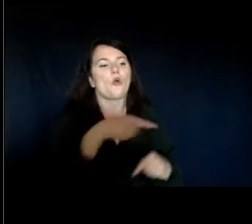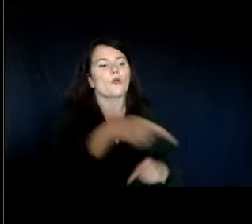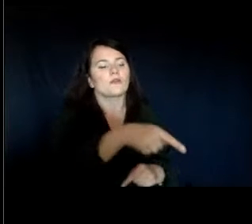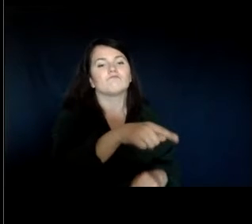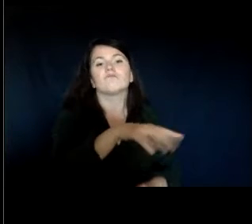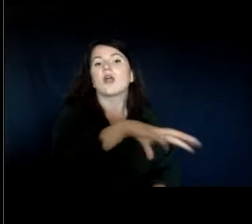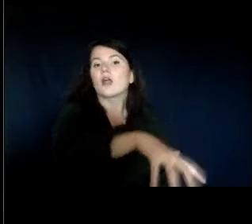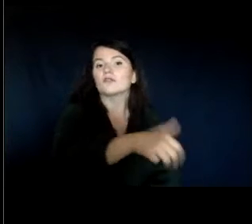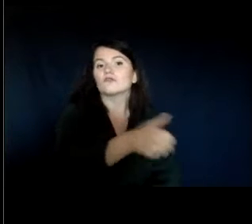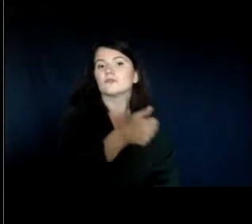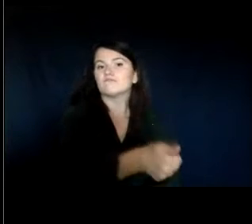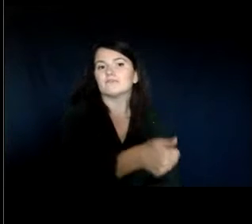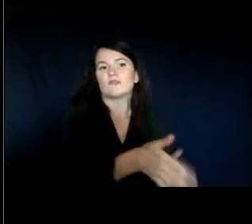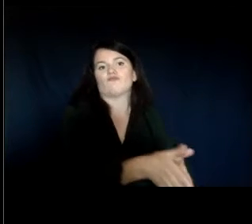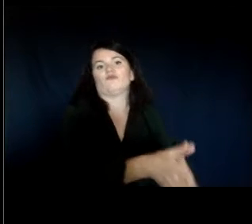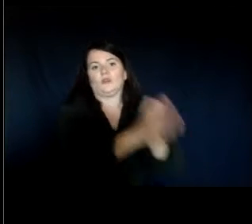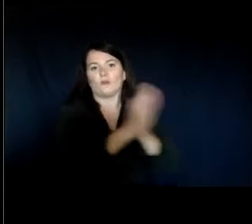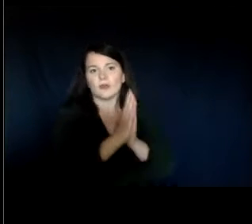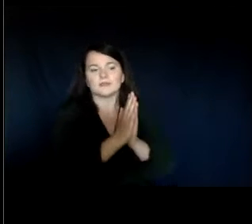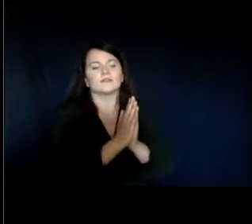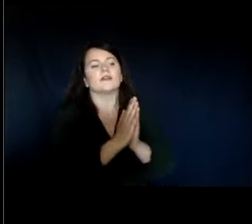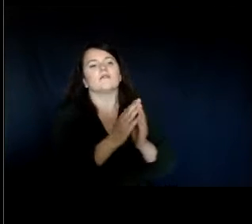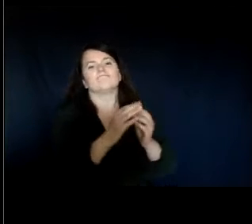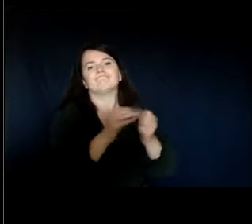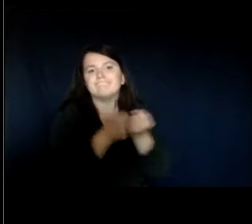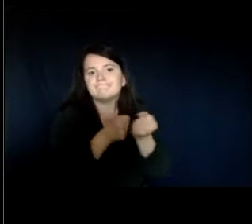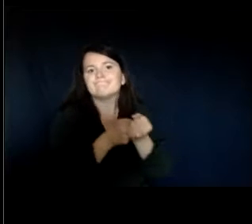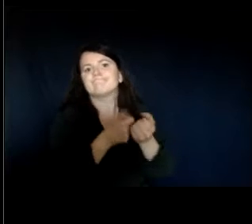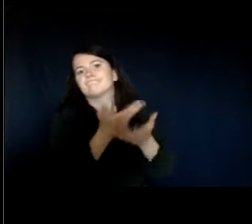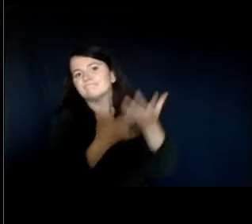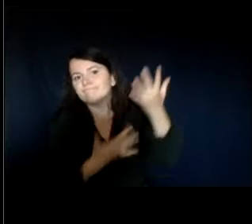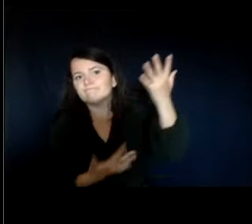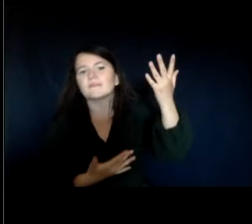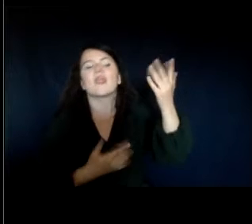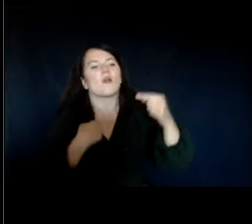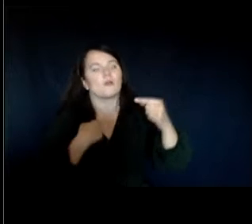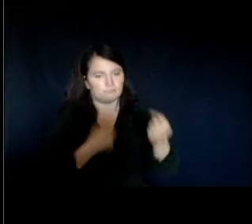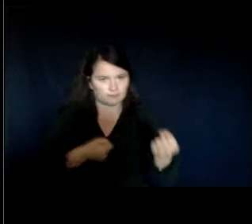All these provisions are in fact innovative for the FEAD.